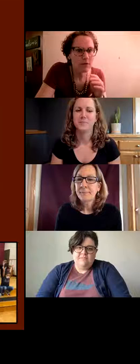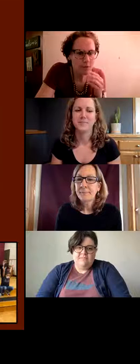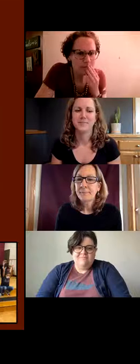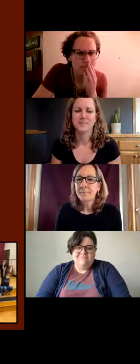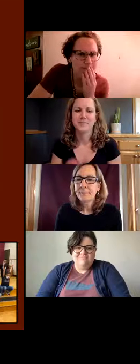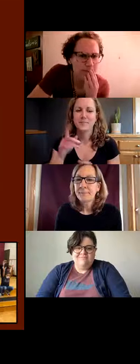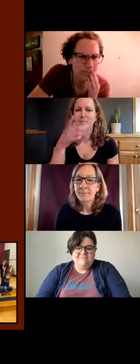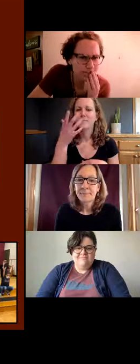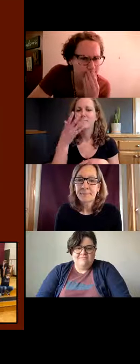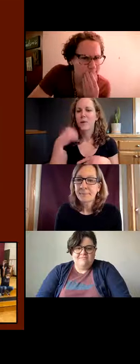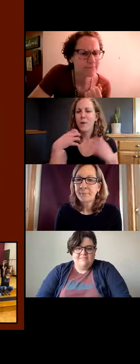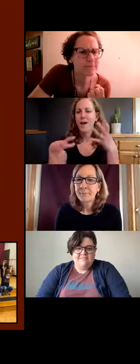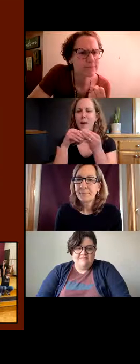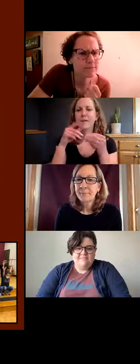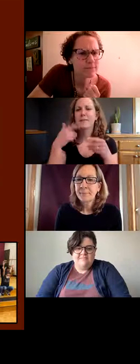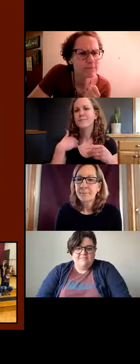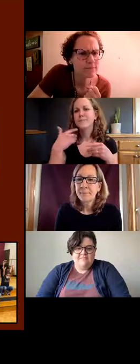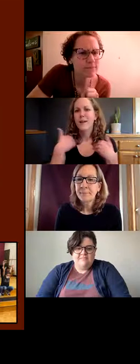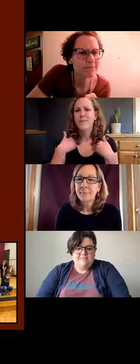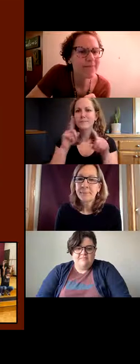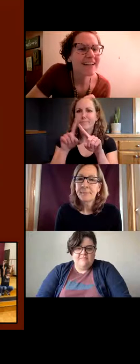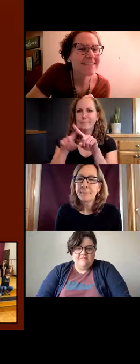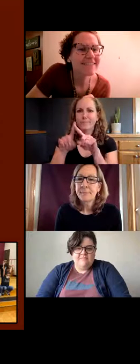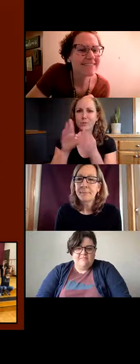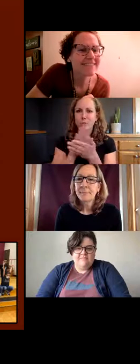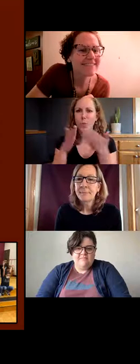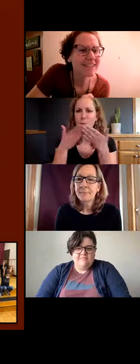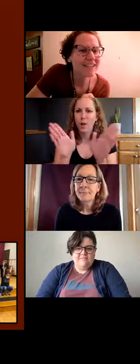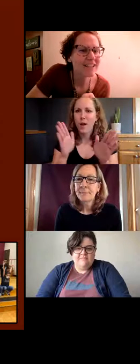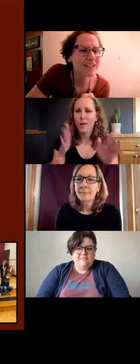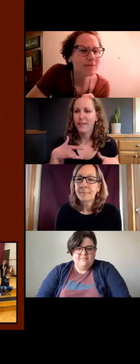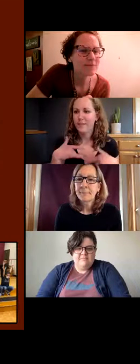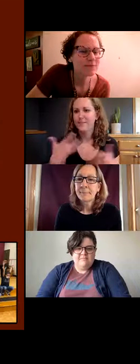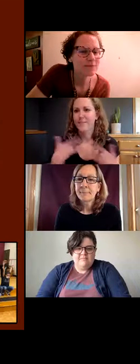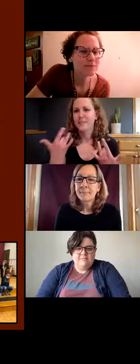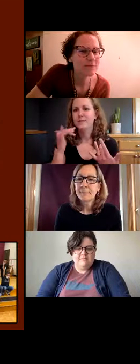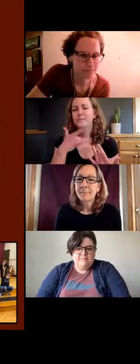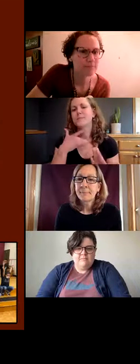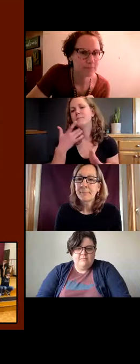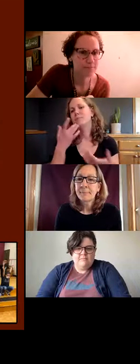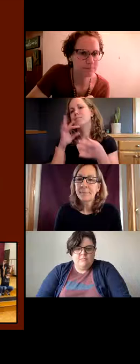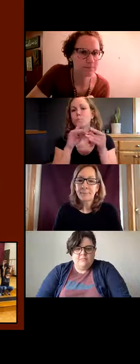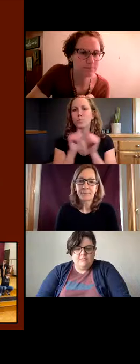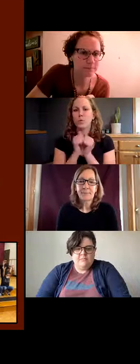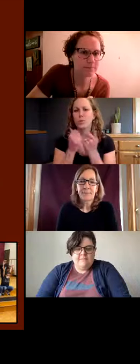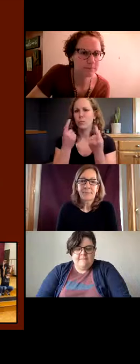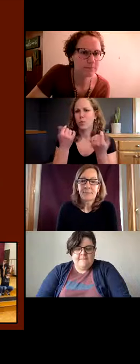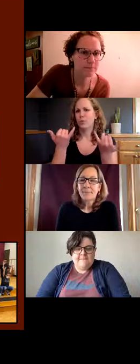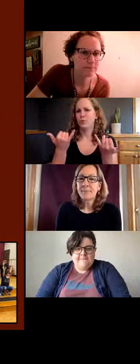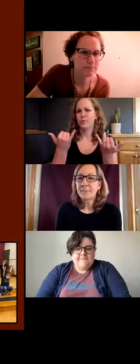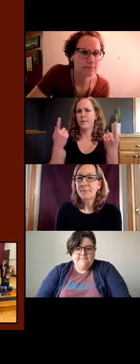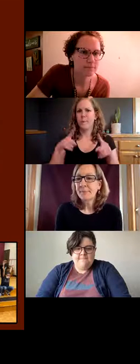Kirsten: Can you back up, just one slide please? I do just want to add -- this is Kirsten -- uh, the school-wide events as well, so